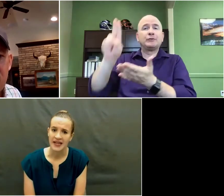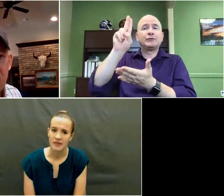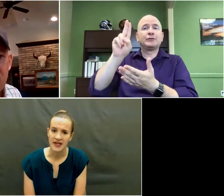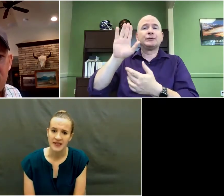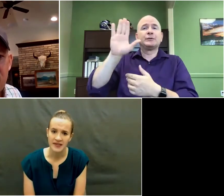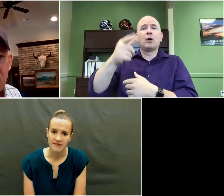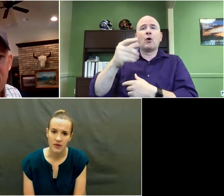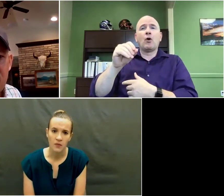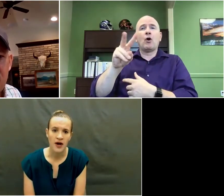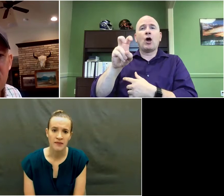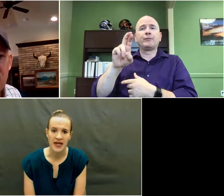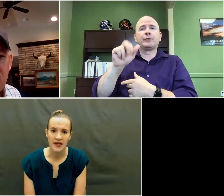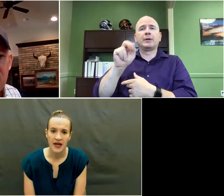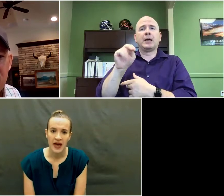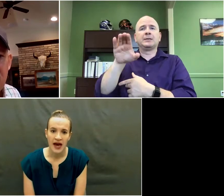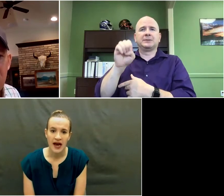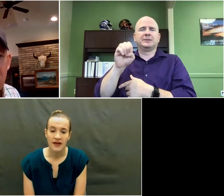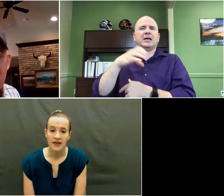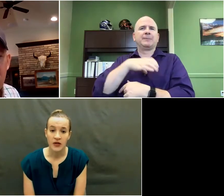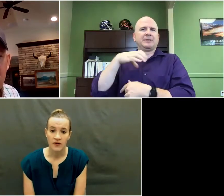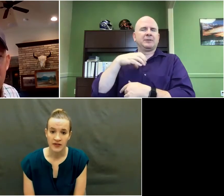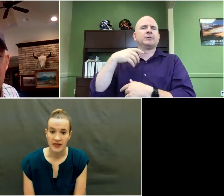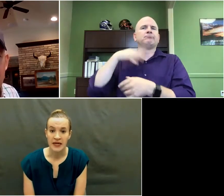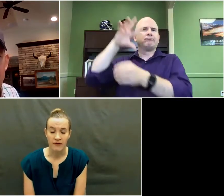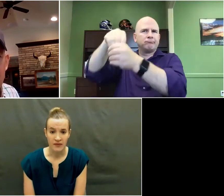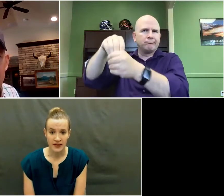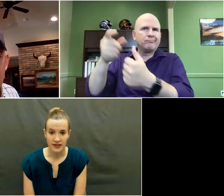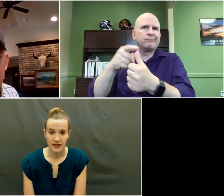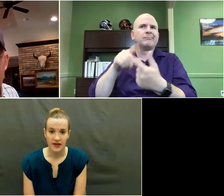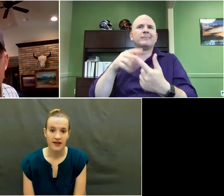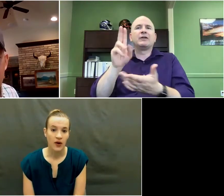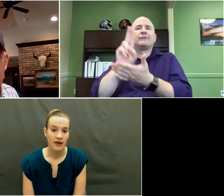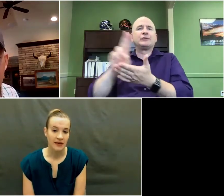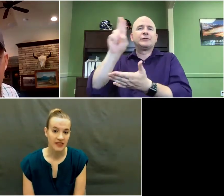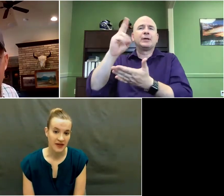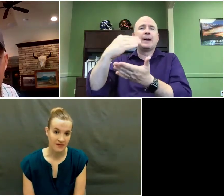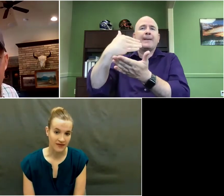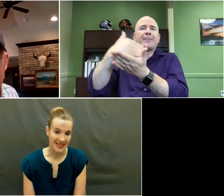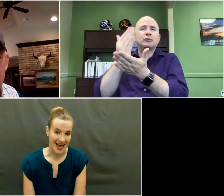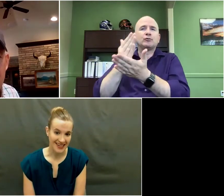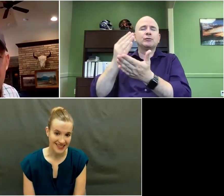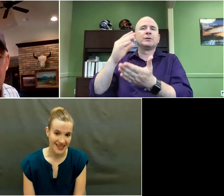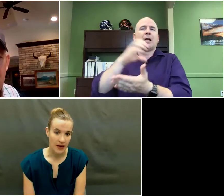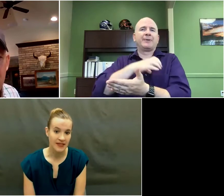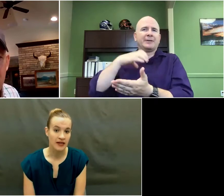committees. One being the University Government. So I was able to be involved in that. I was also